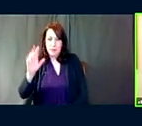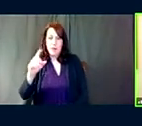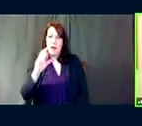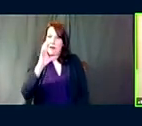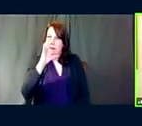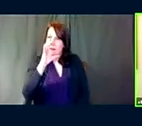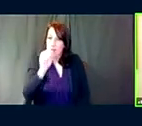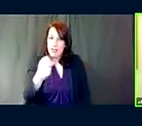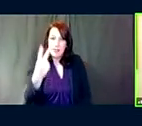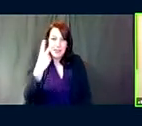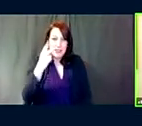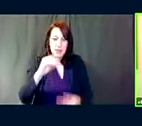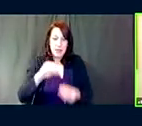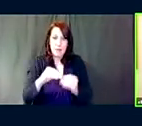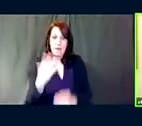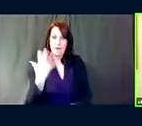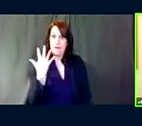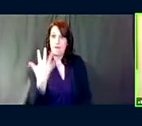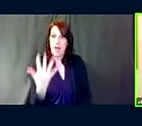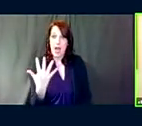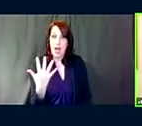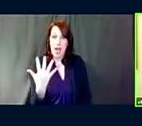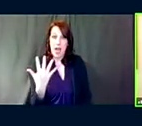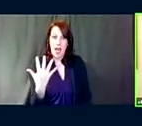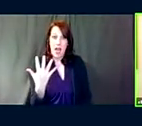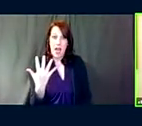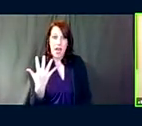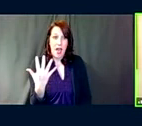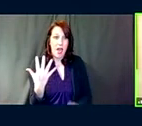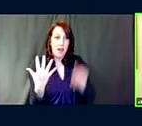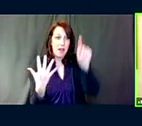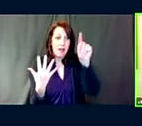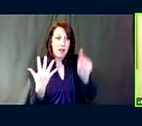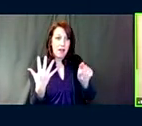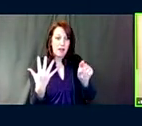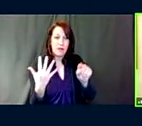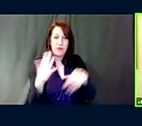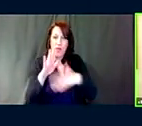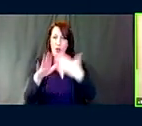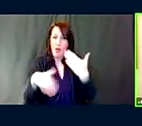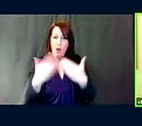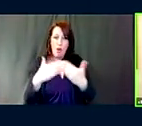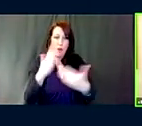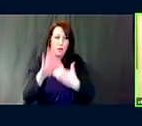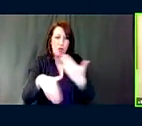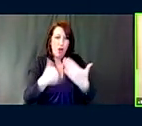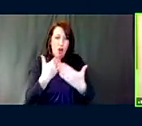WHAT'S REALLY FASCINATE IF YOU LOOK ON CHROMOSOME 5 WHERE I PRETTY MUCH HAVE ALL AFRICAN